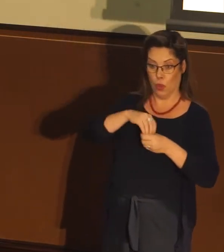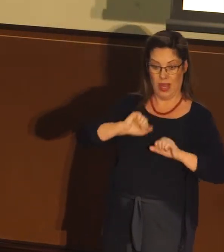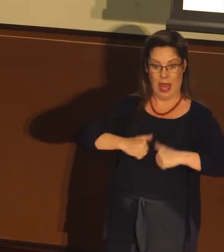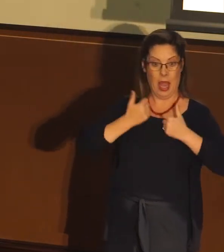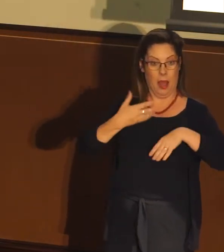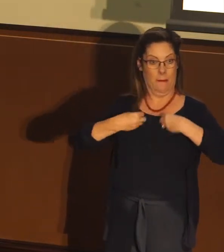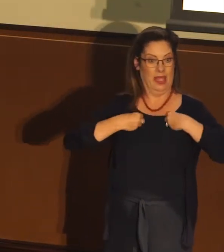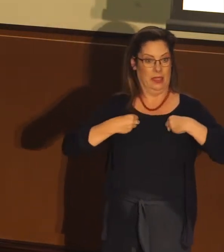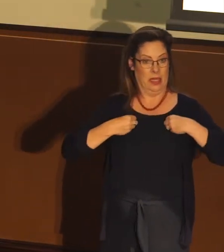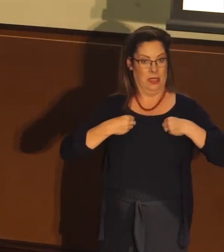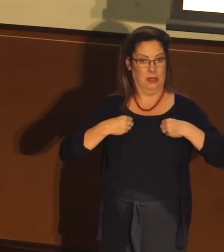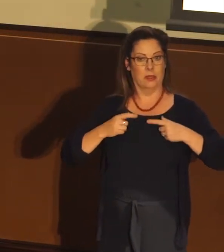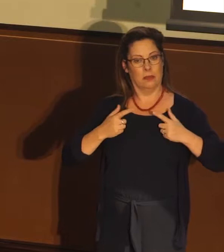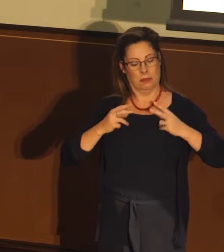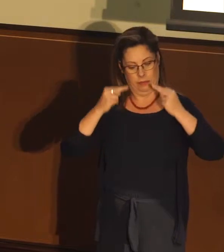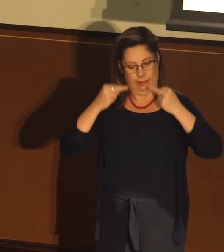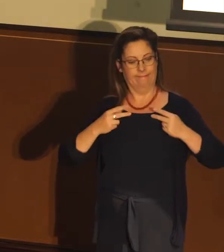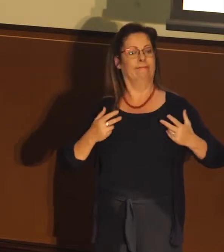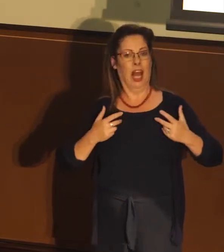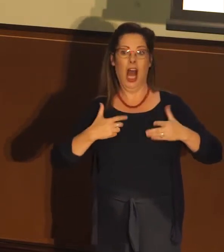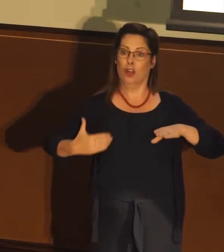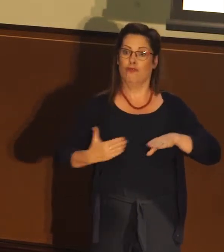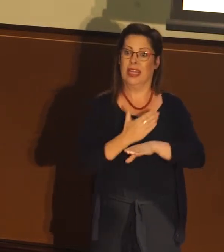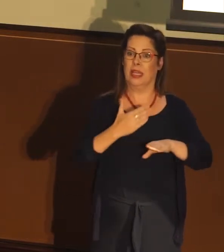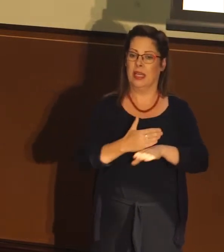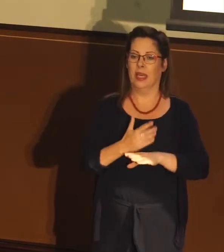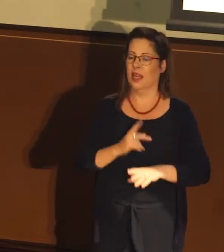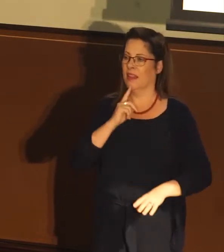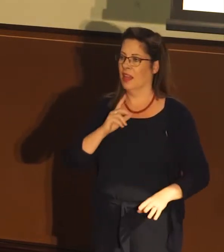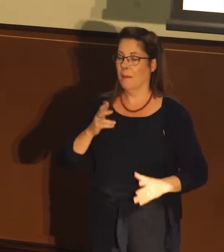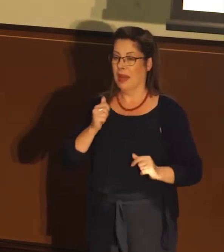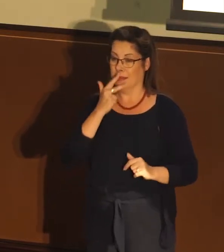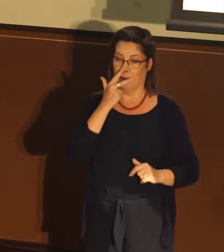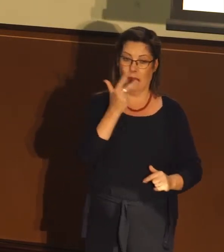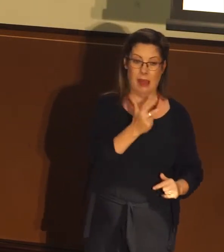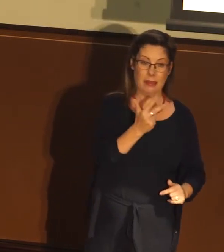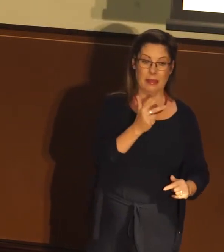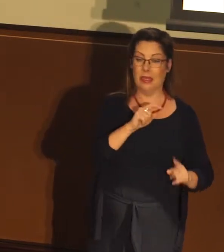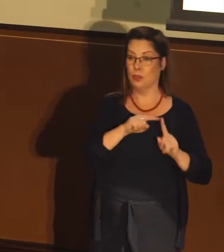but the 18 to 25 year old are looking at working in a retail environment until they get their real job.